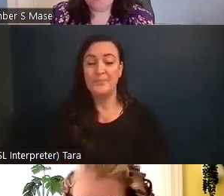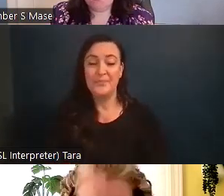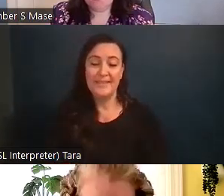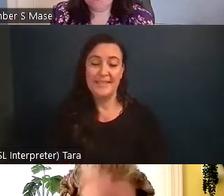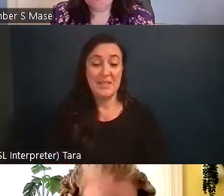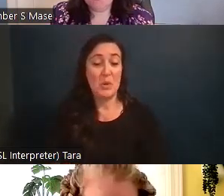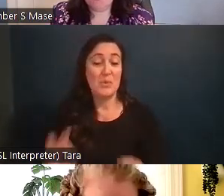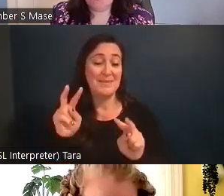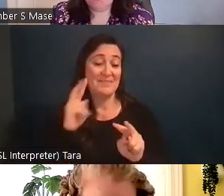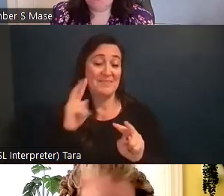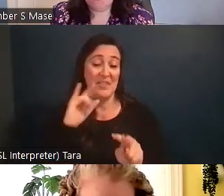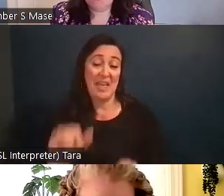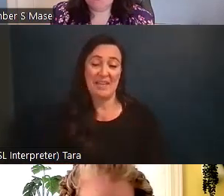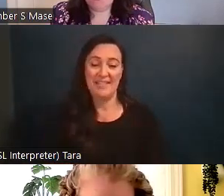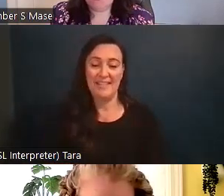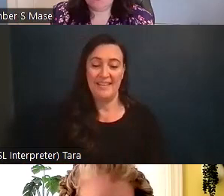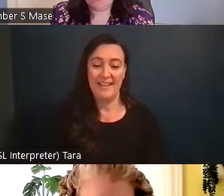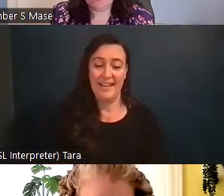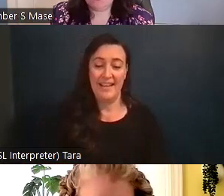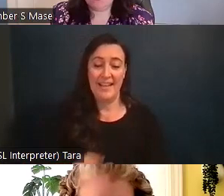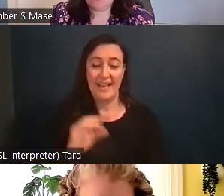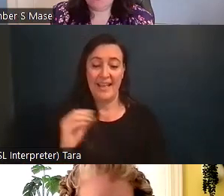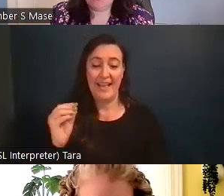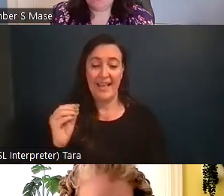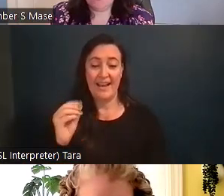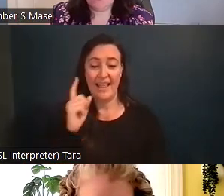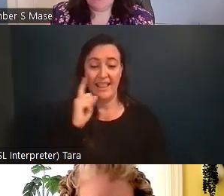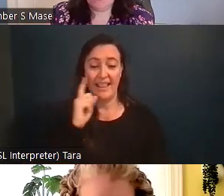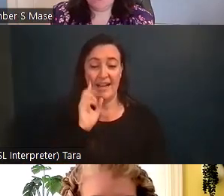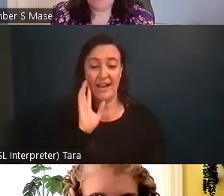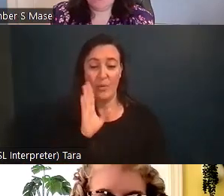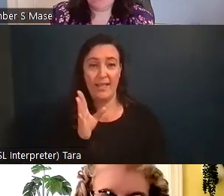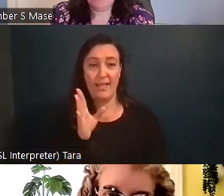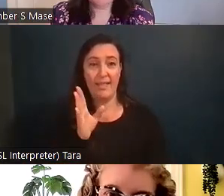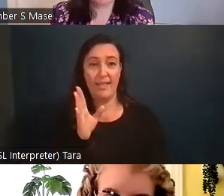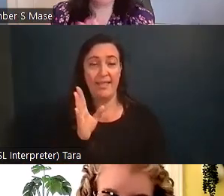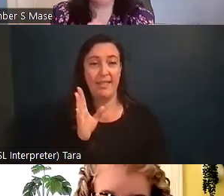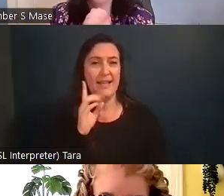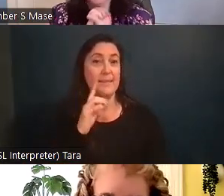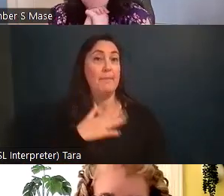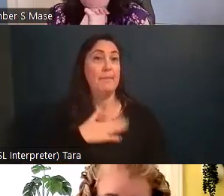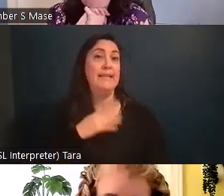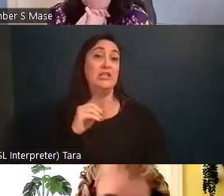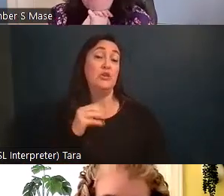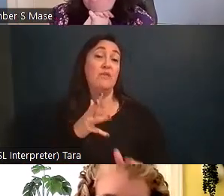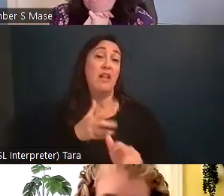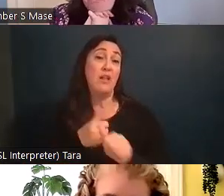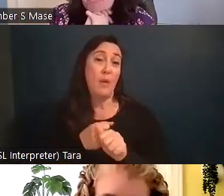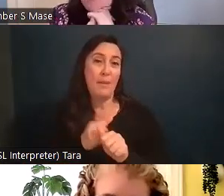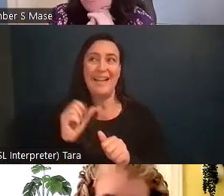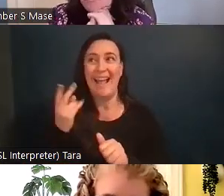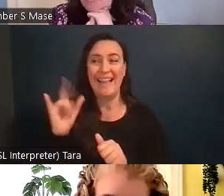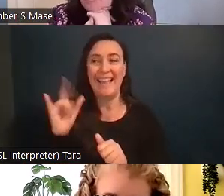So with that I think I will say please do follow up. Similar to Hailey, we love to talk more about, we would love